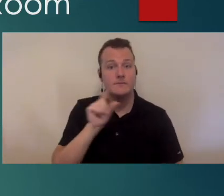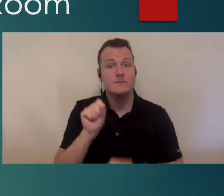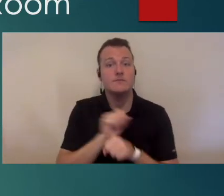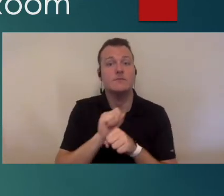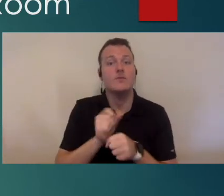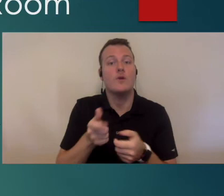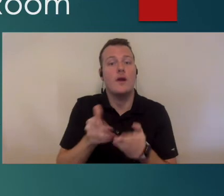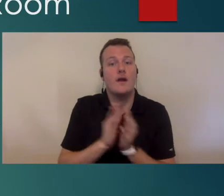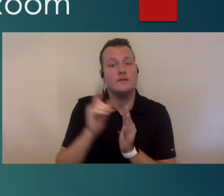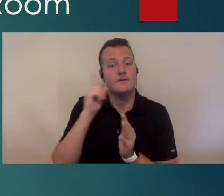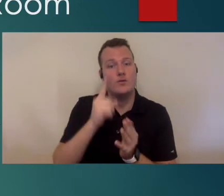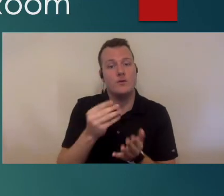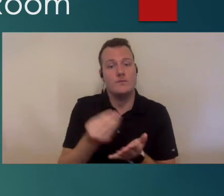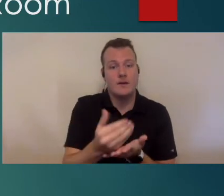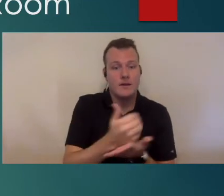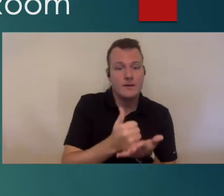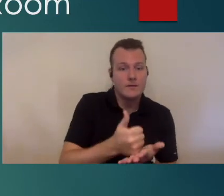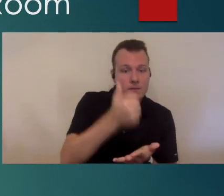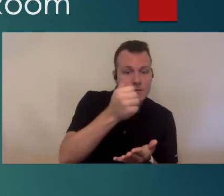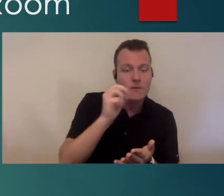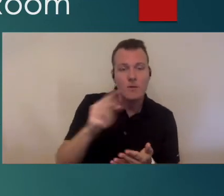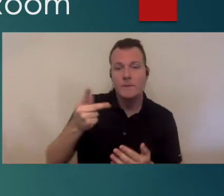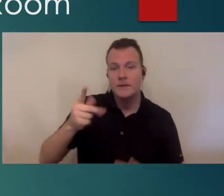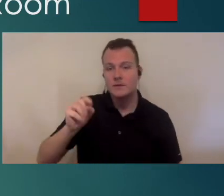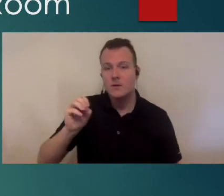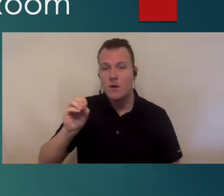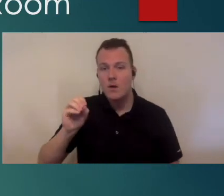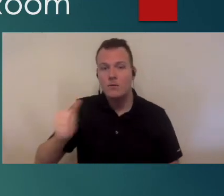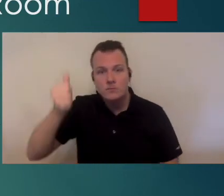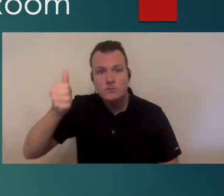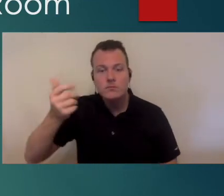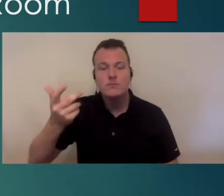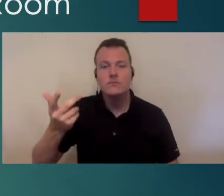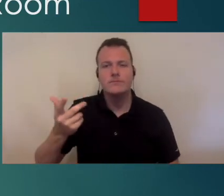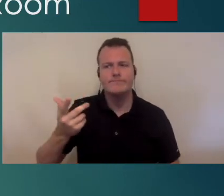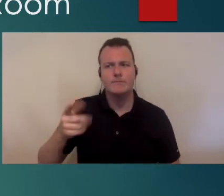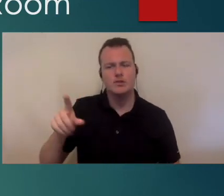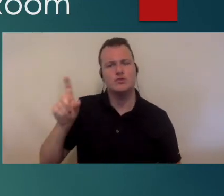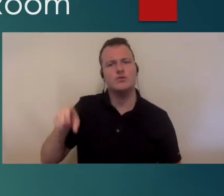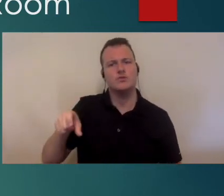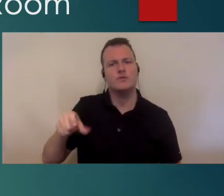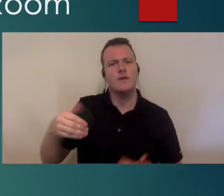ask for something like that, be sure you have a reason for yourself, but that you